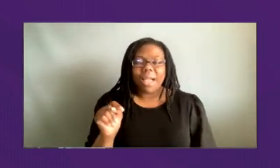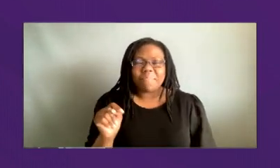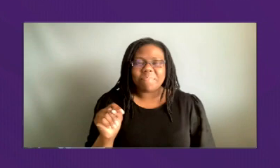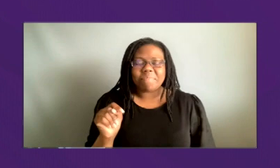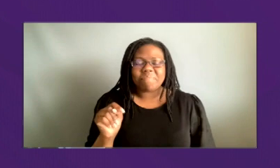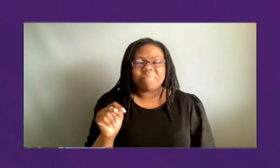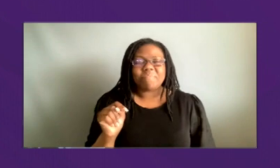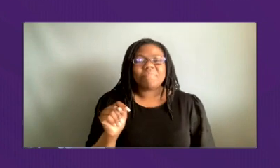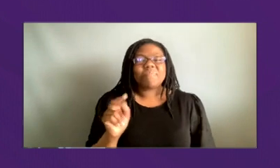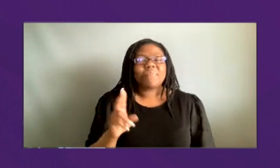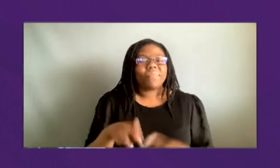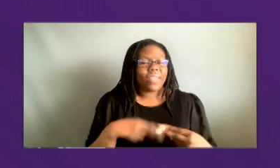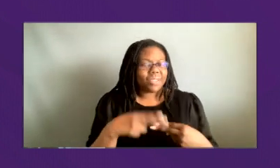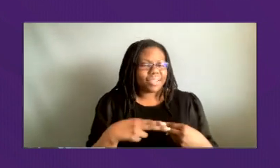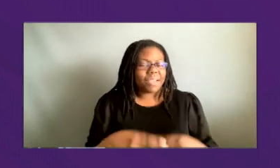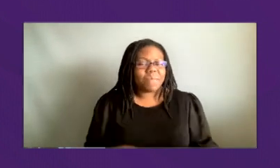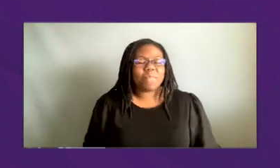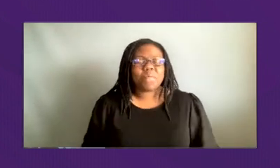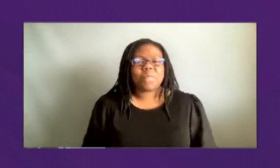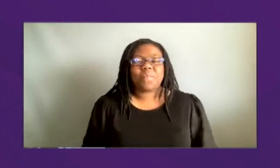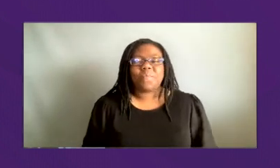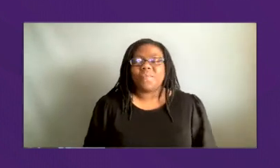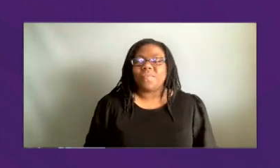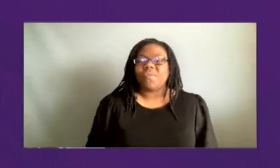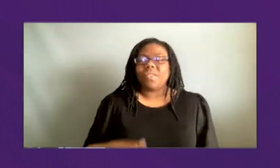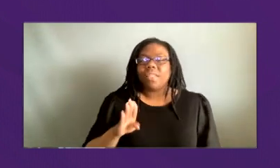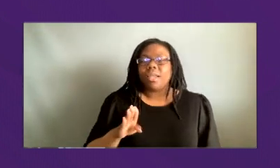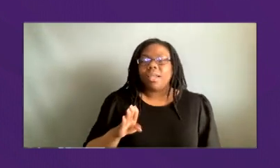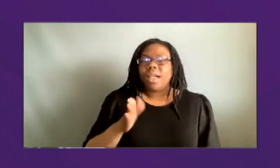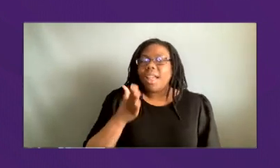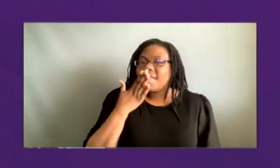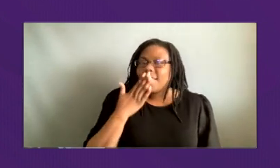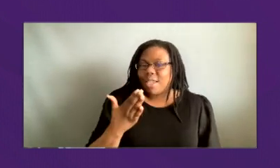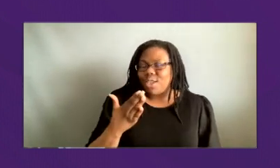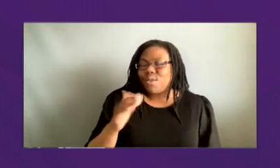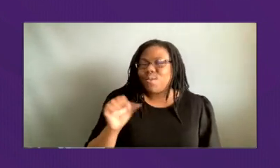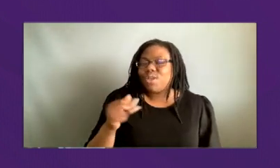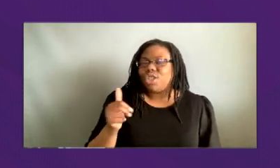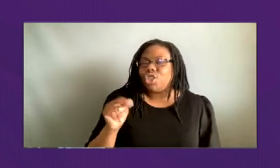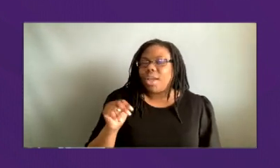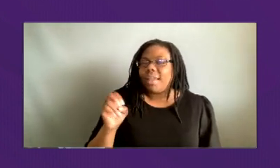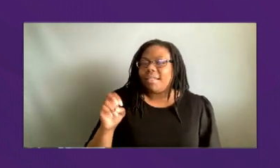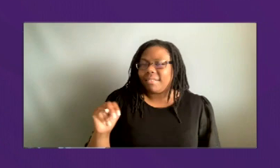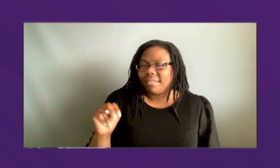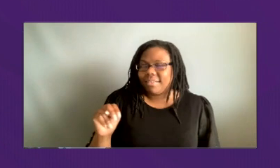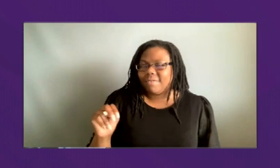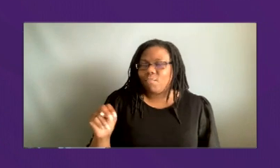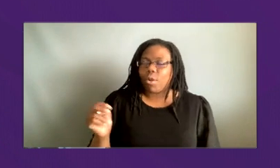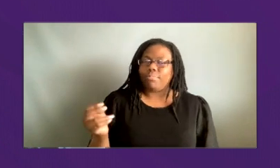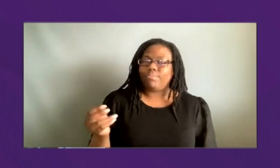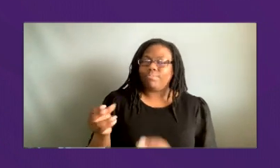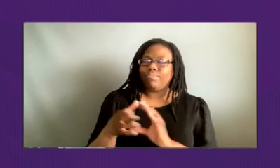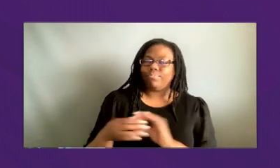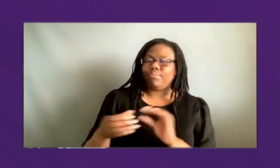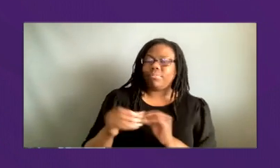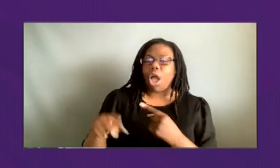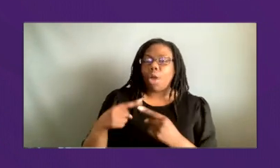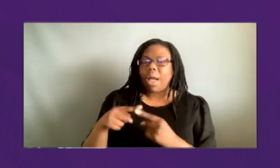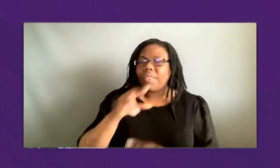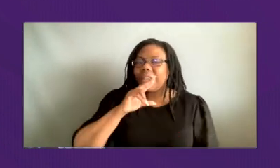Thank you, Shannon, for sharing about Thanksgiving and really complicating that narrative. So now